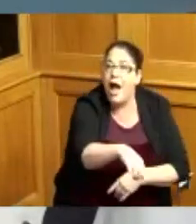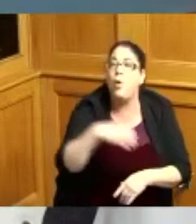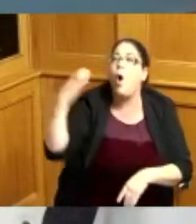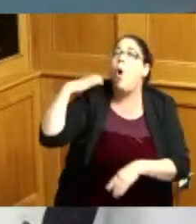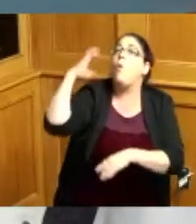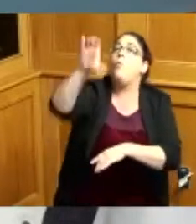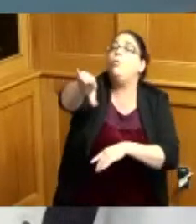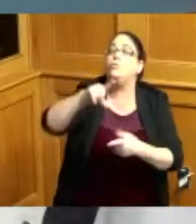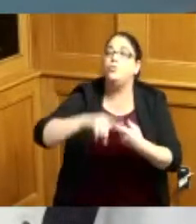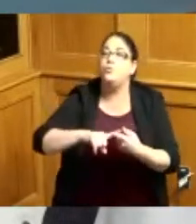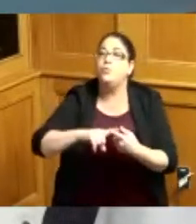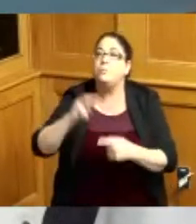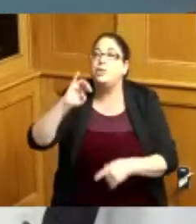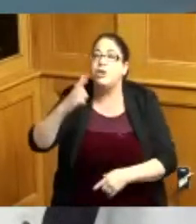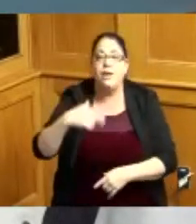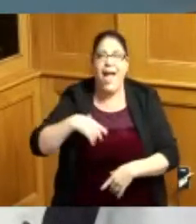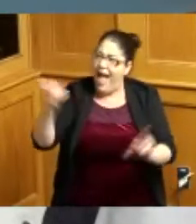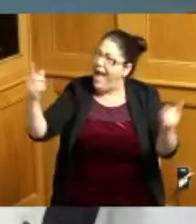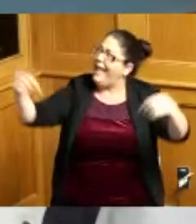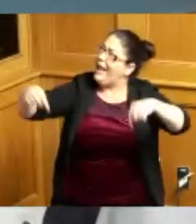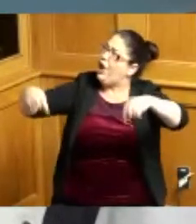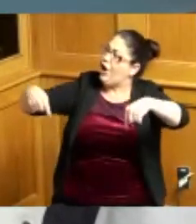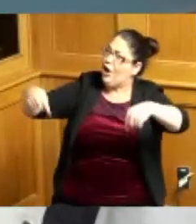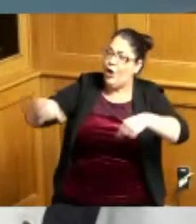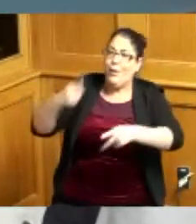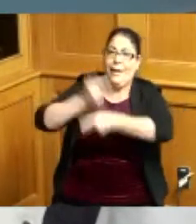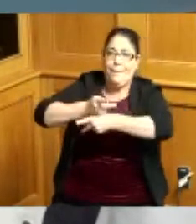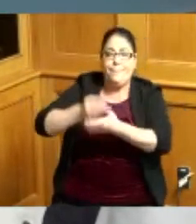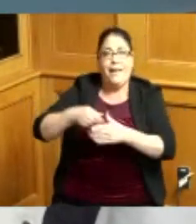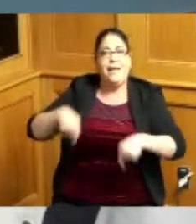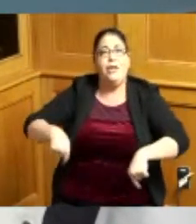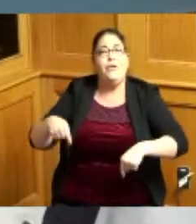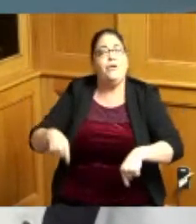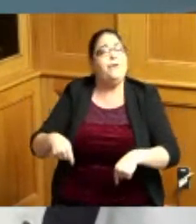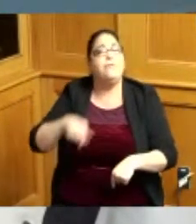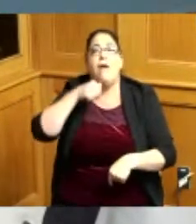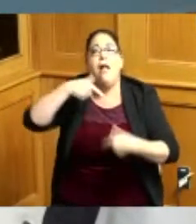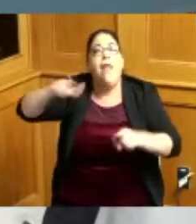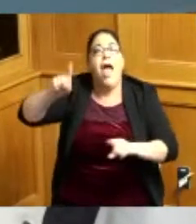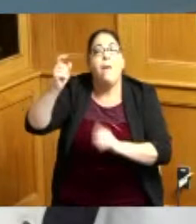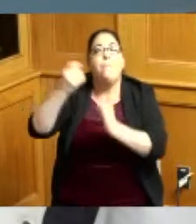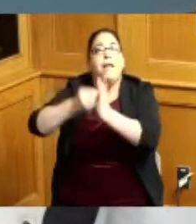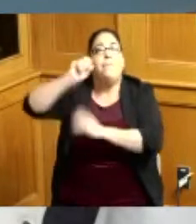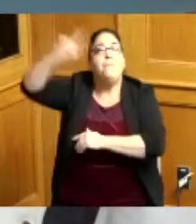we want the money here so I want to thank you for going back and asking for those additional dollars